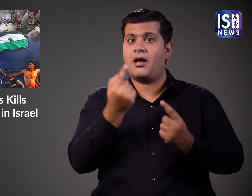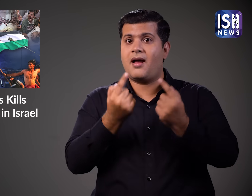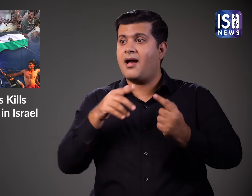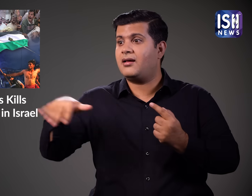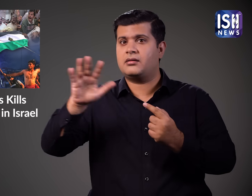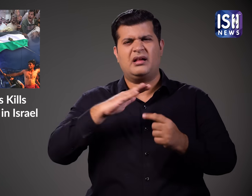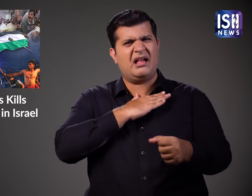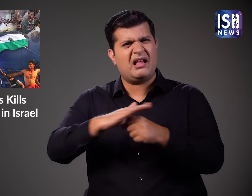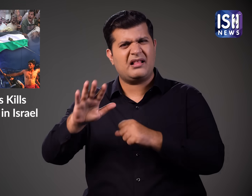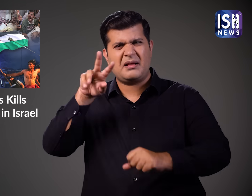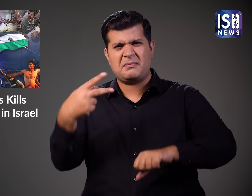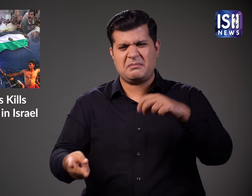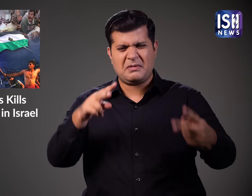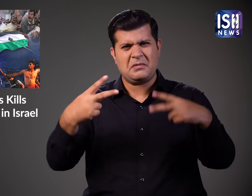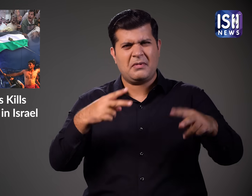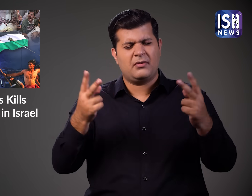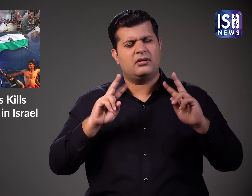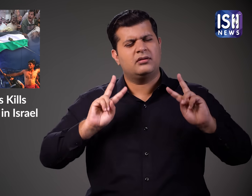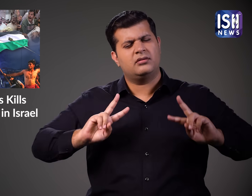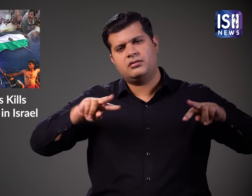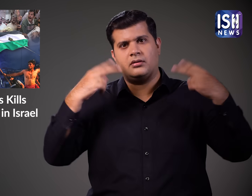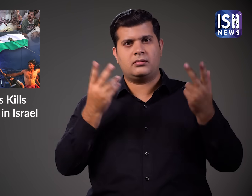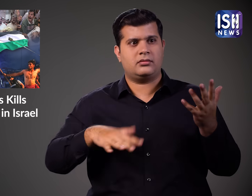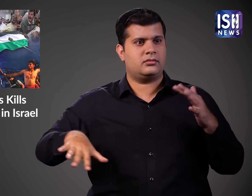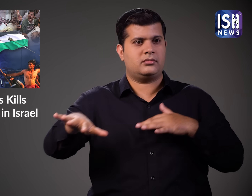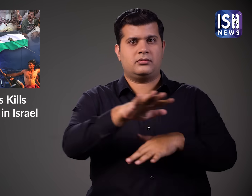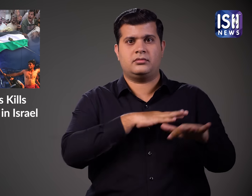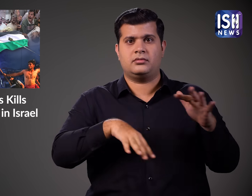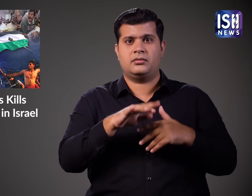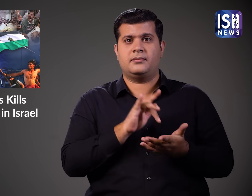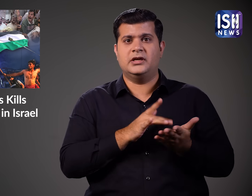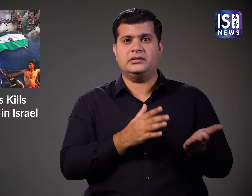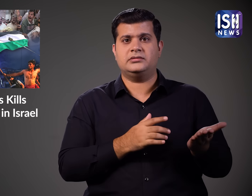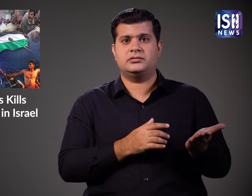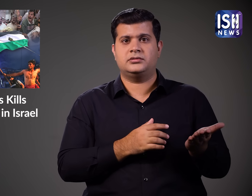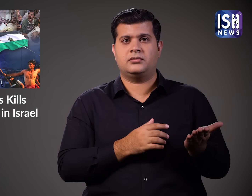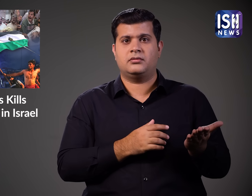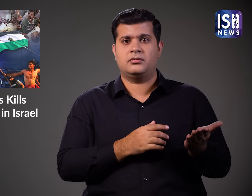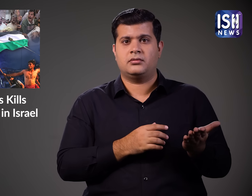There were dead bodies laying in garden and everywhere else.